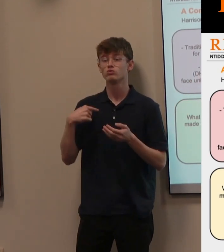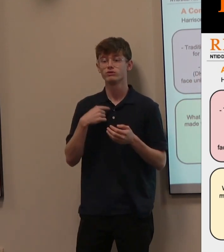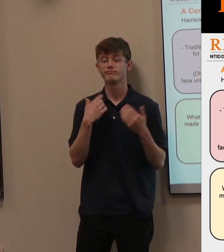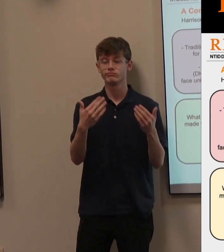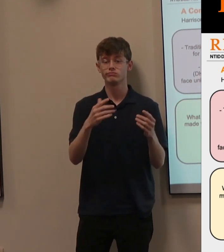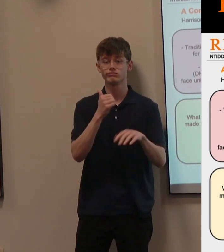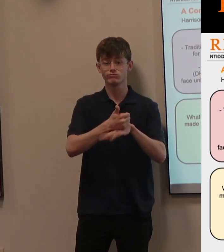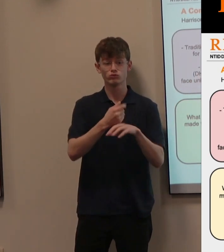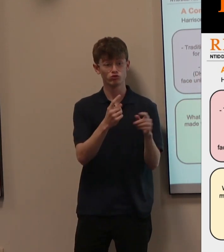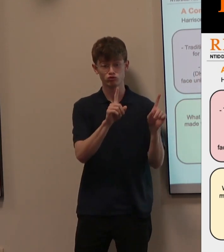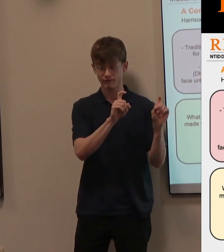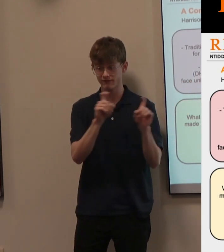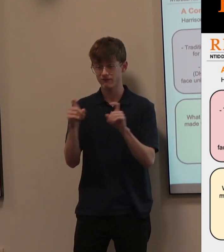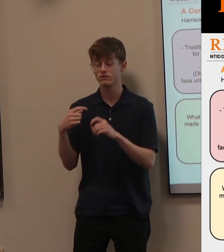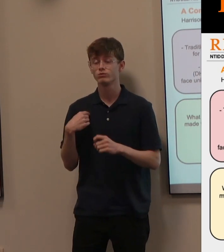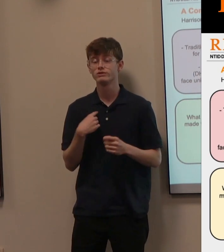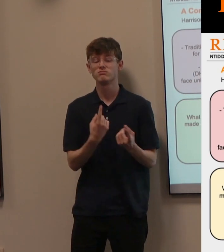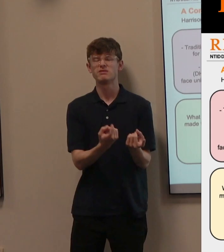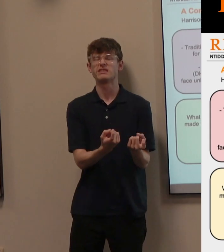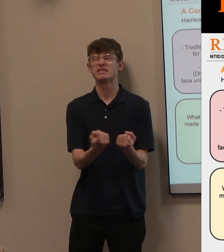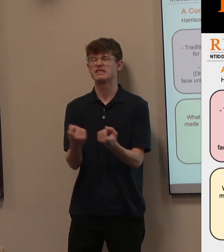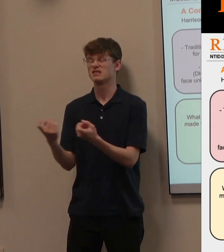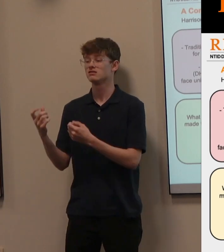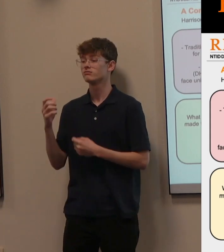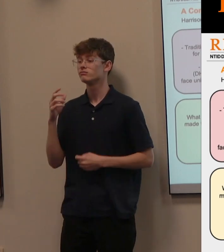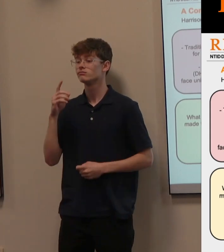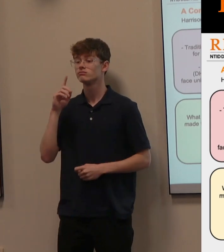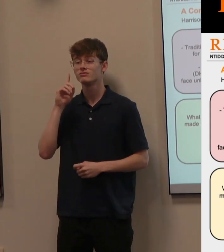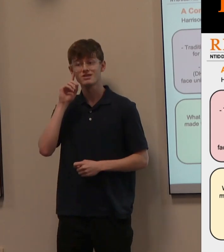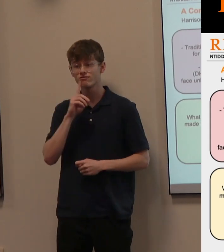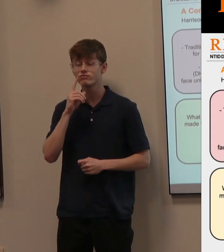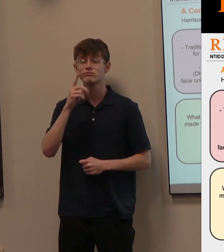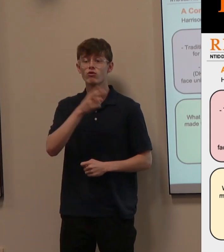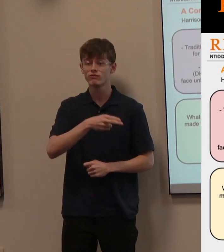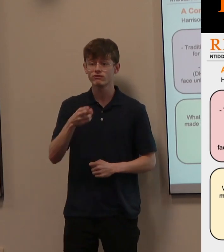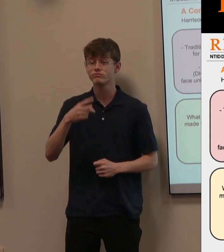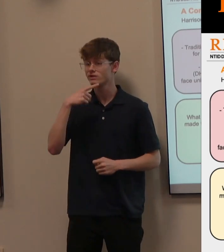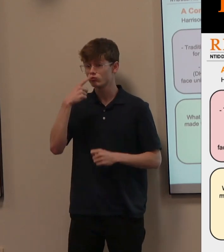For our research project, we set up a survey and recruited deaf, hard of hearing,